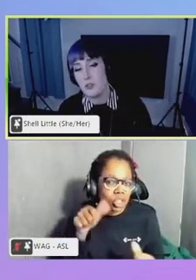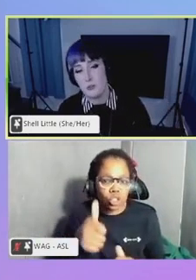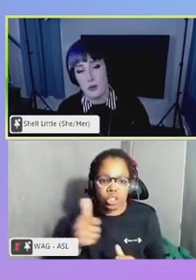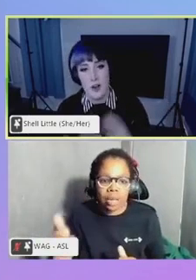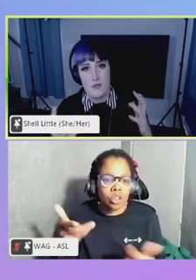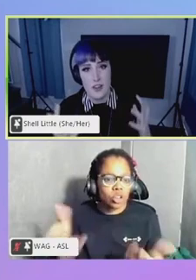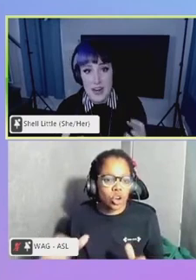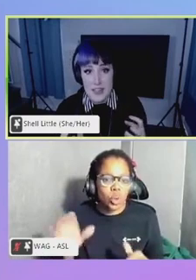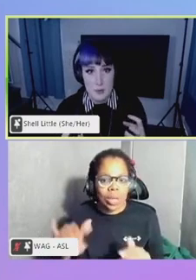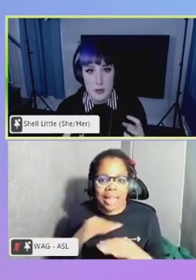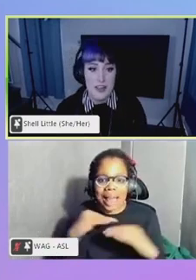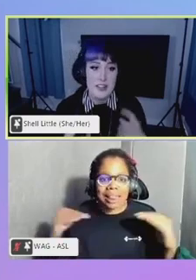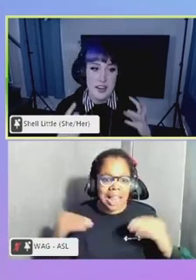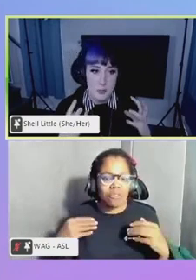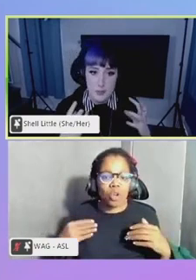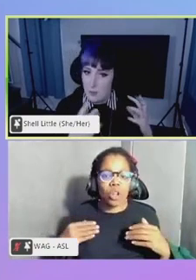advantage of them. Asked Jan.